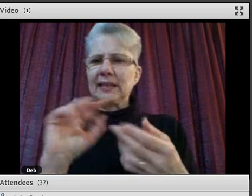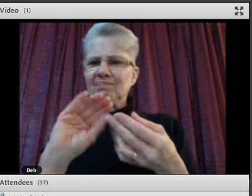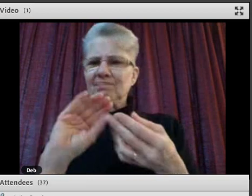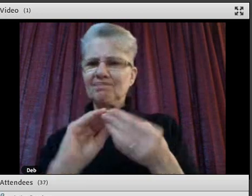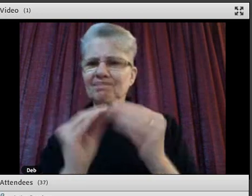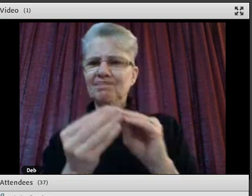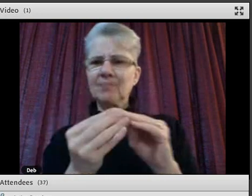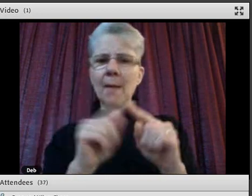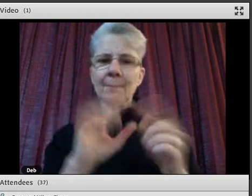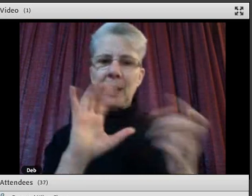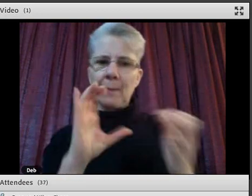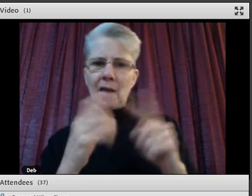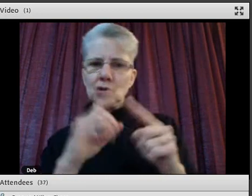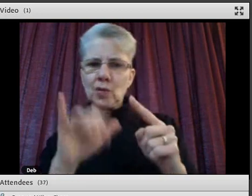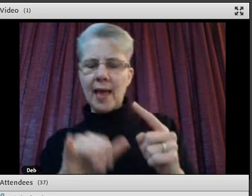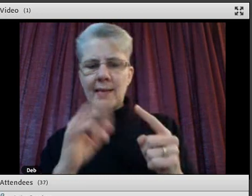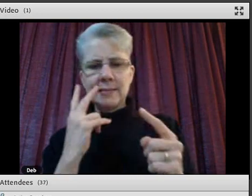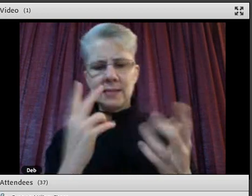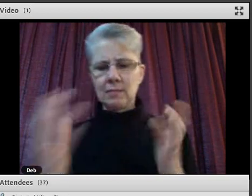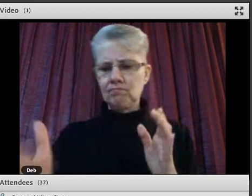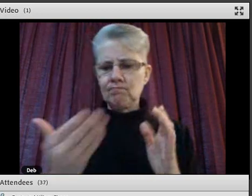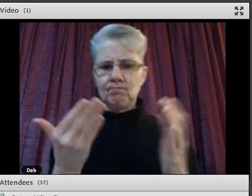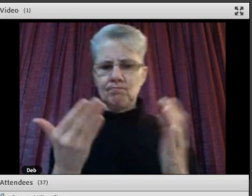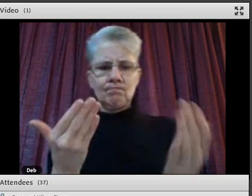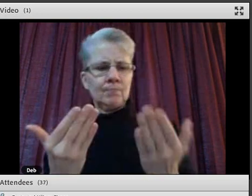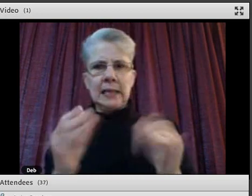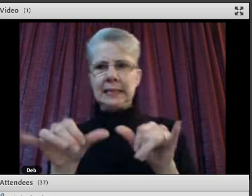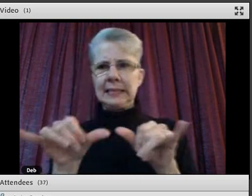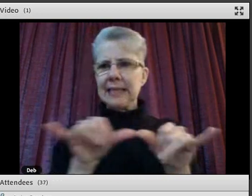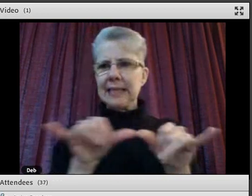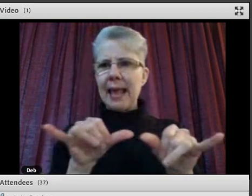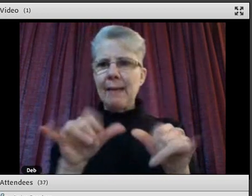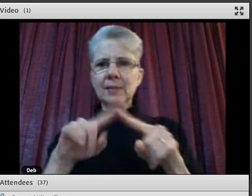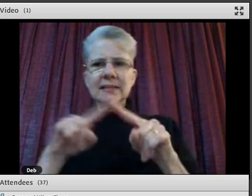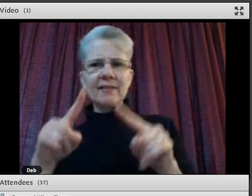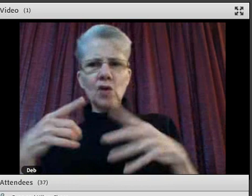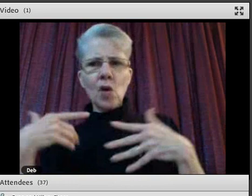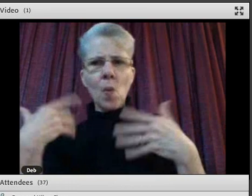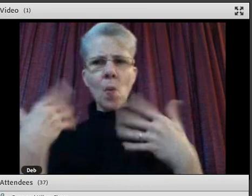And then see what similarities you see and what you might actually be able to make out of this.